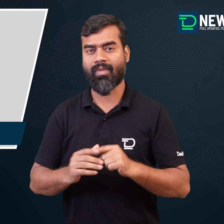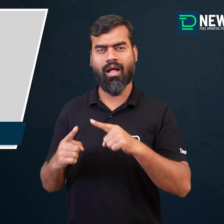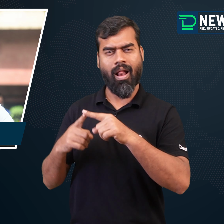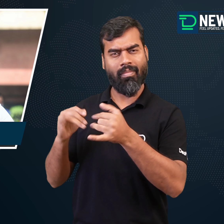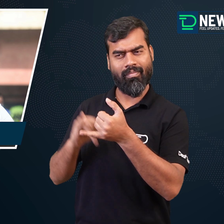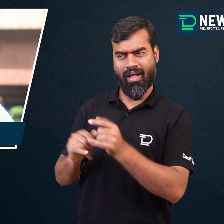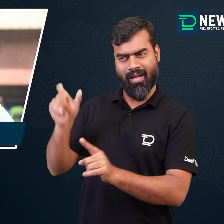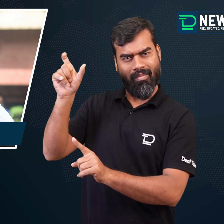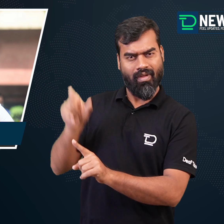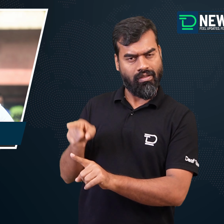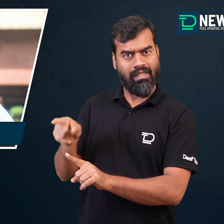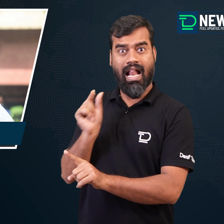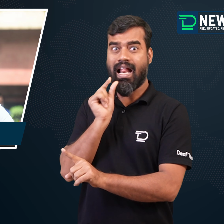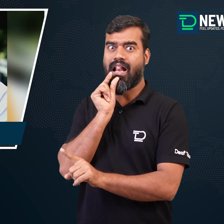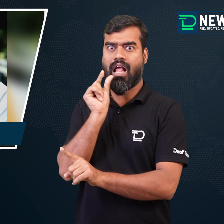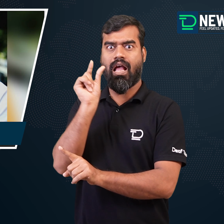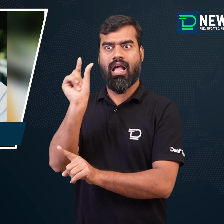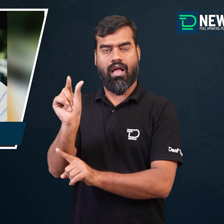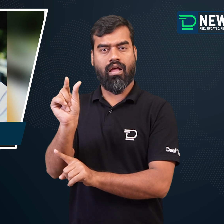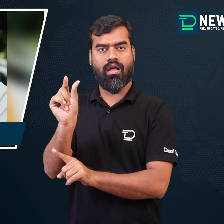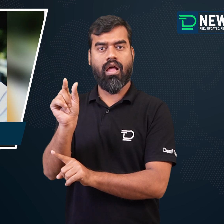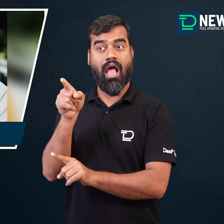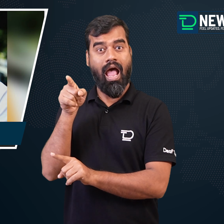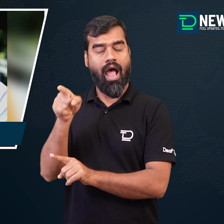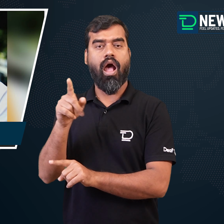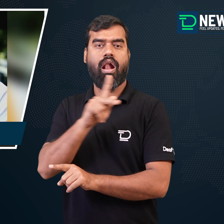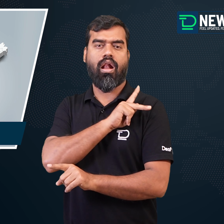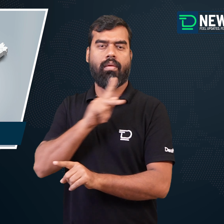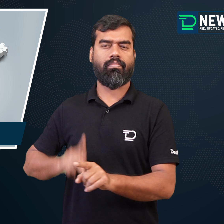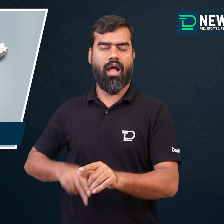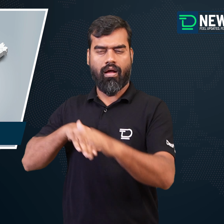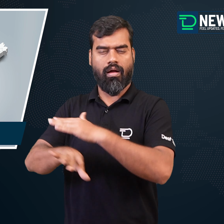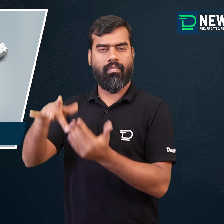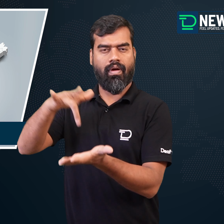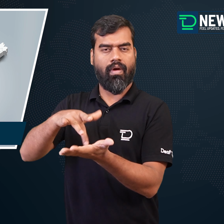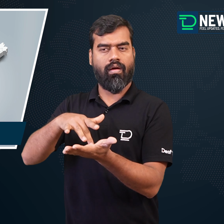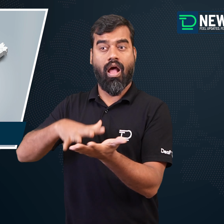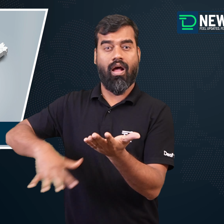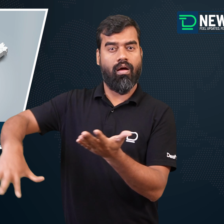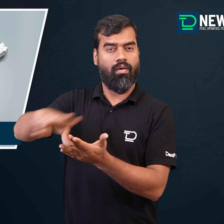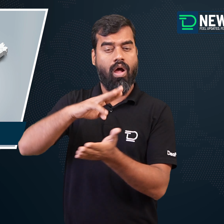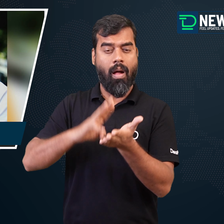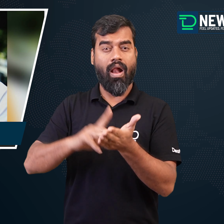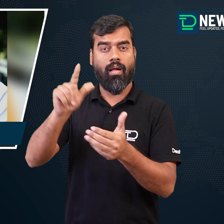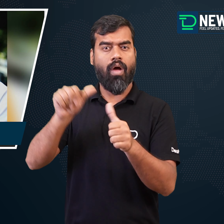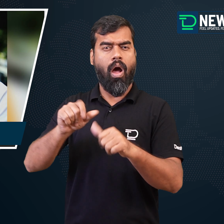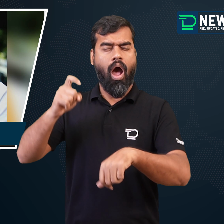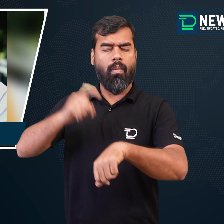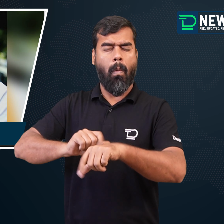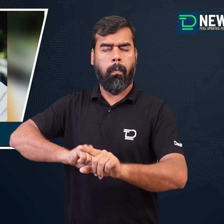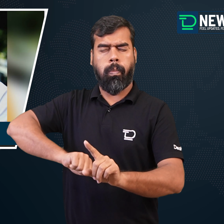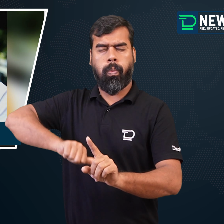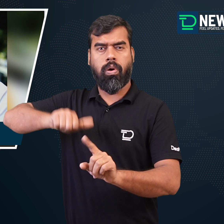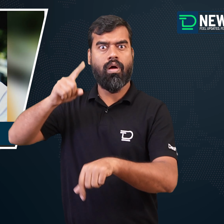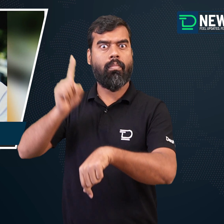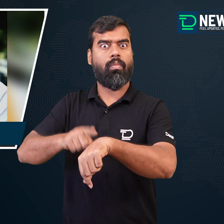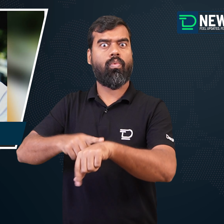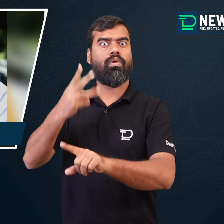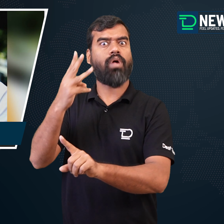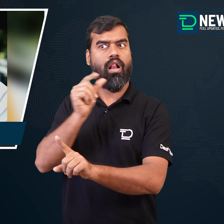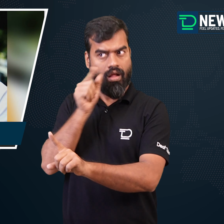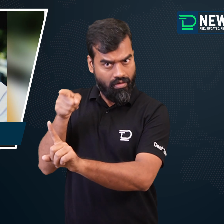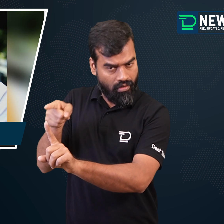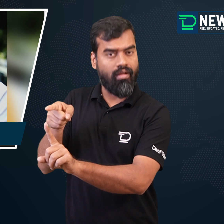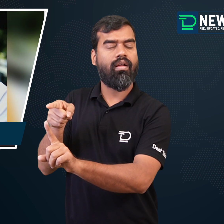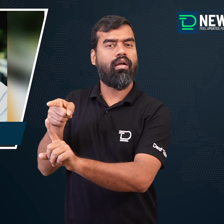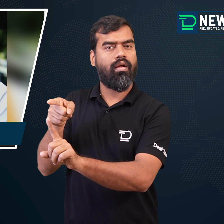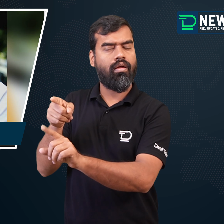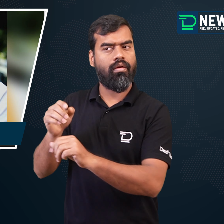Tejasvi Suraya's uncle was a three-time MLA in Karnataka.